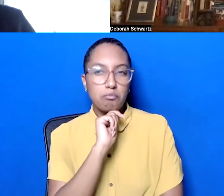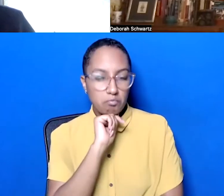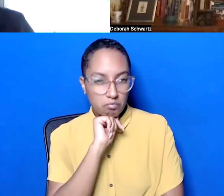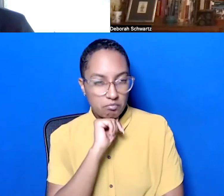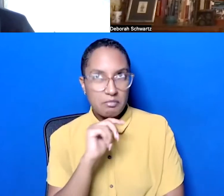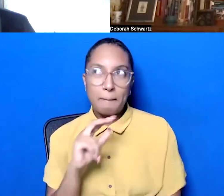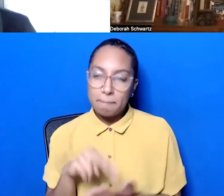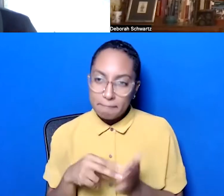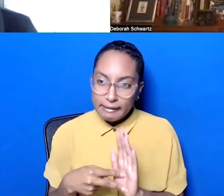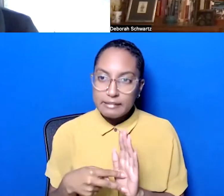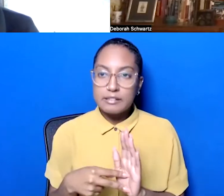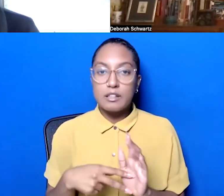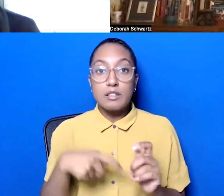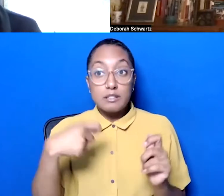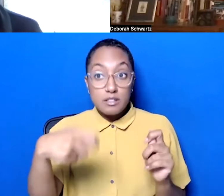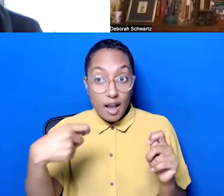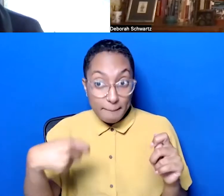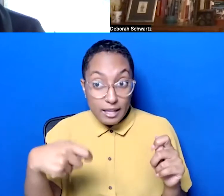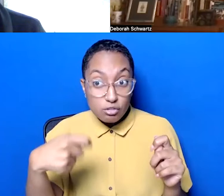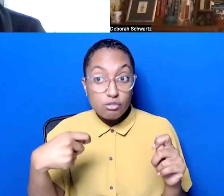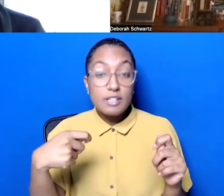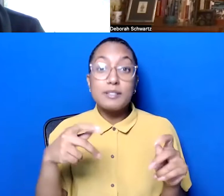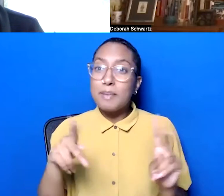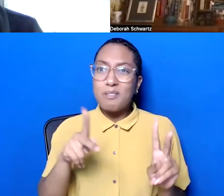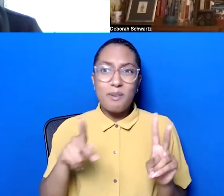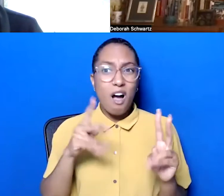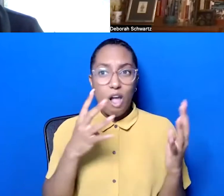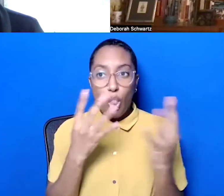the documentaries, people are watching documentaries, they're watching- even